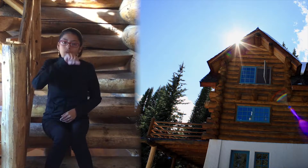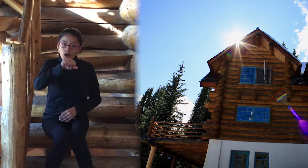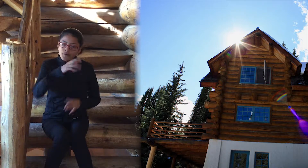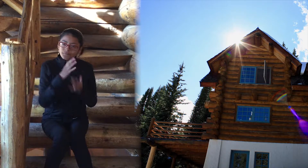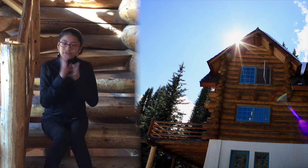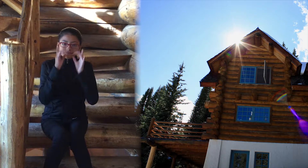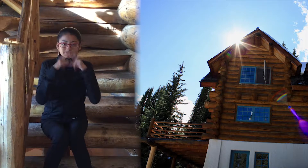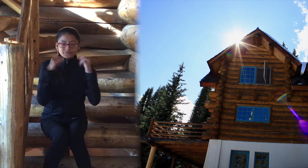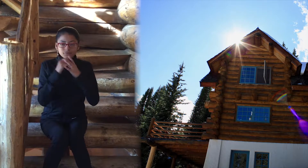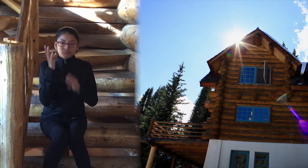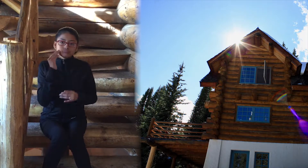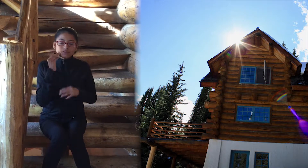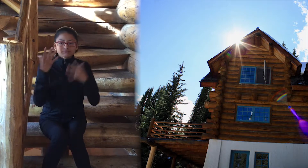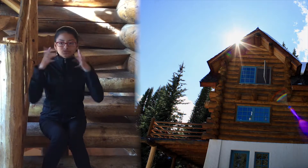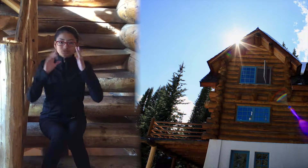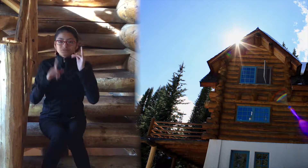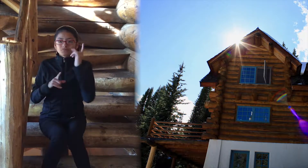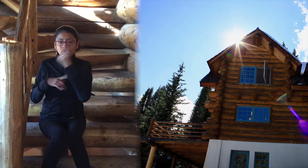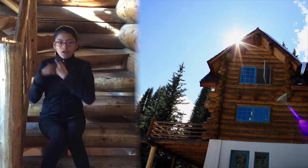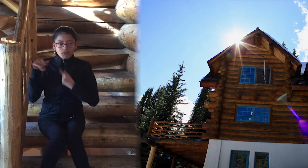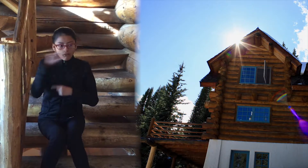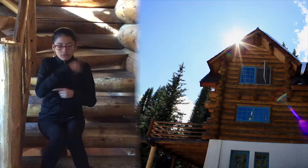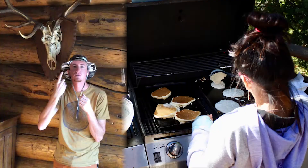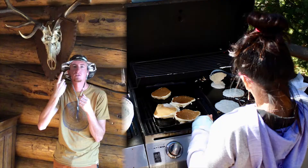We loved camping here together. A great experience for all of us.